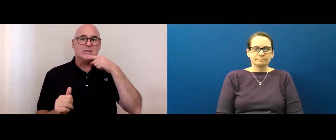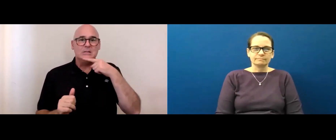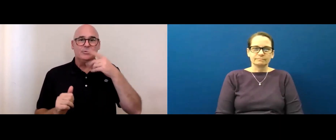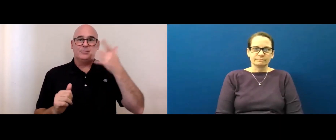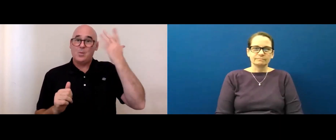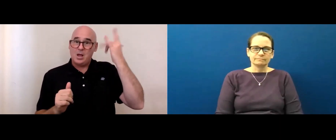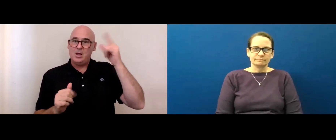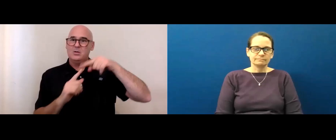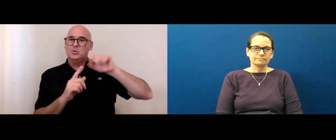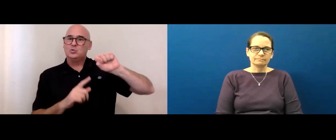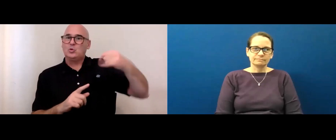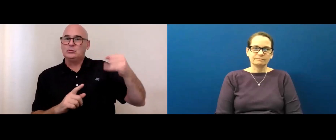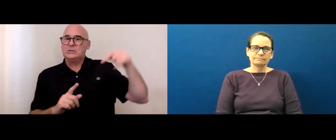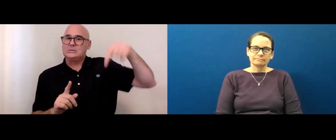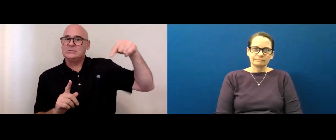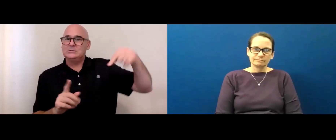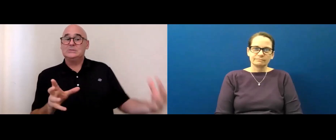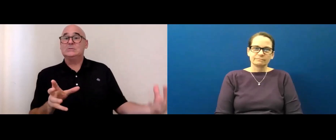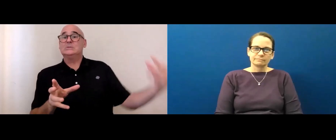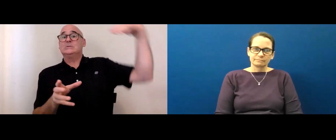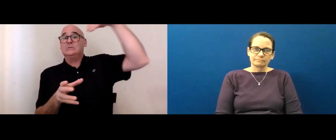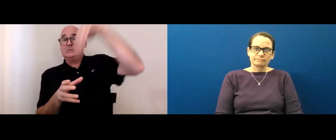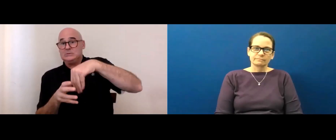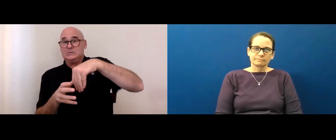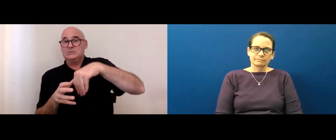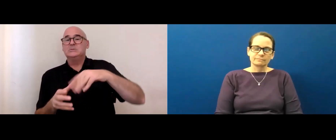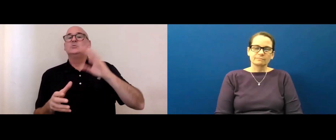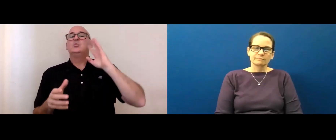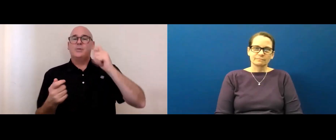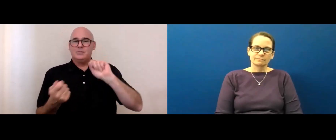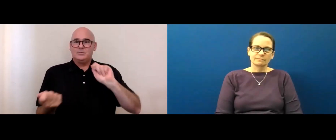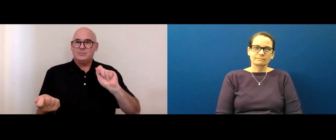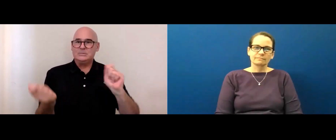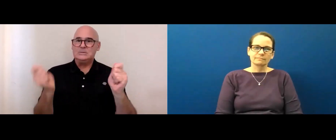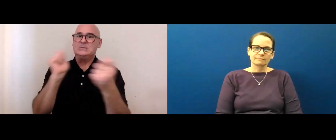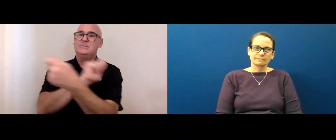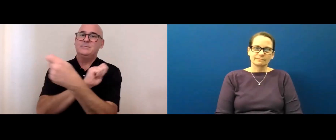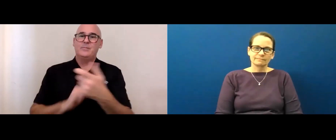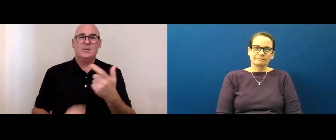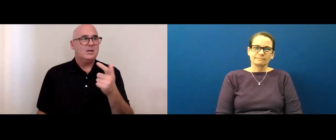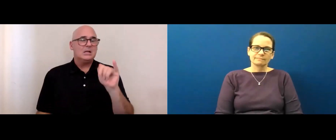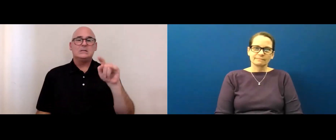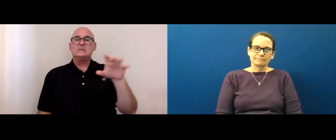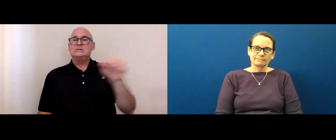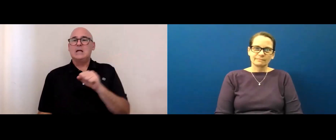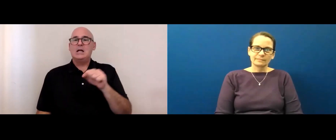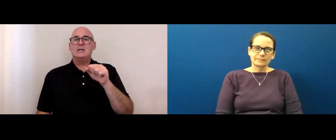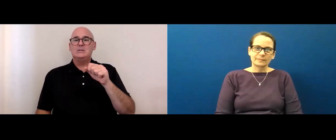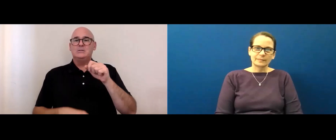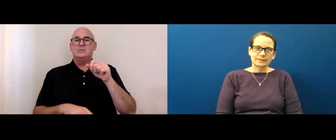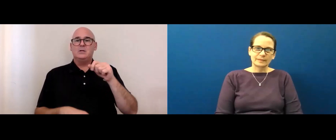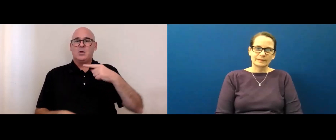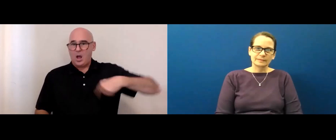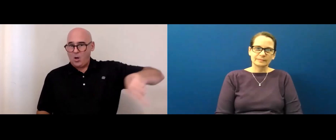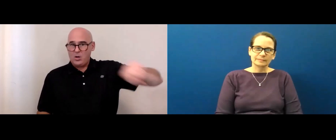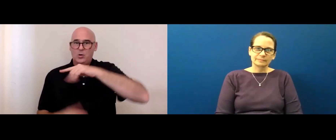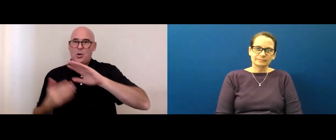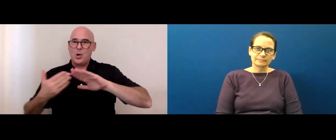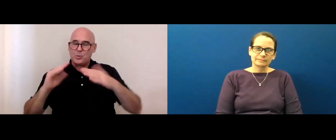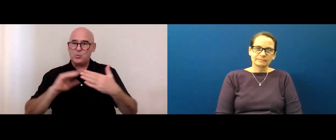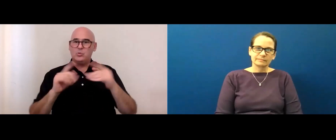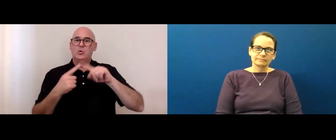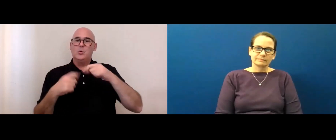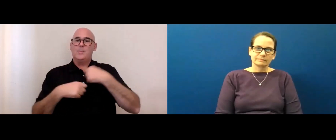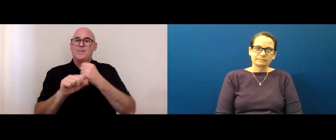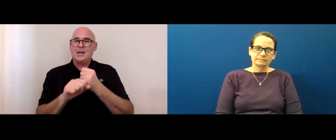it's not just separate we need to all come together and make changes it takes the entire